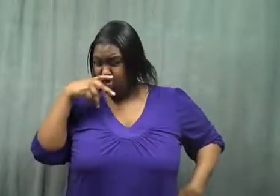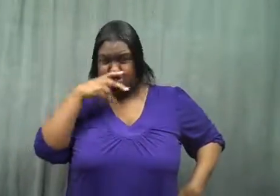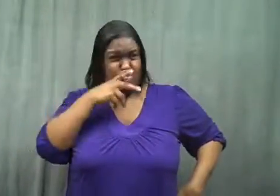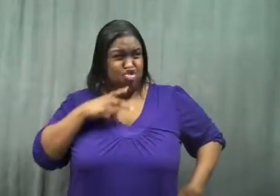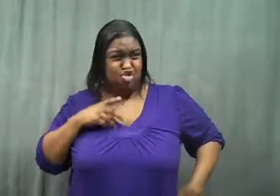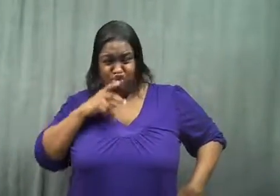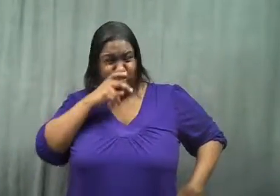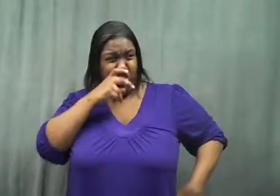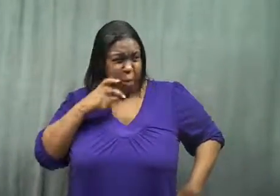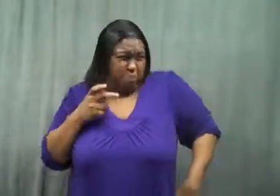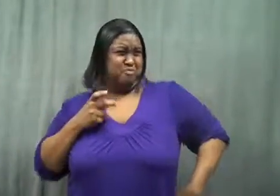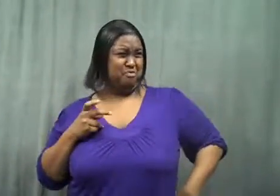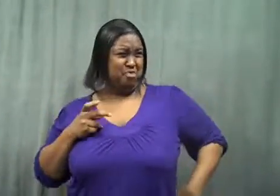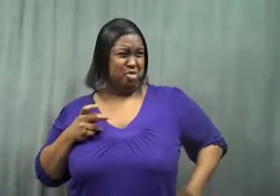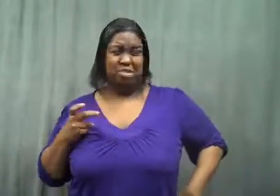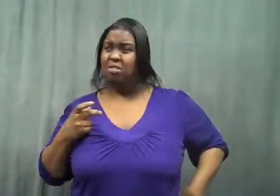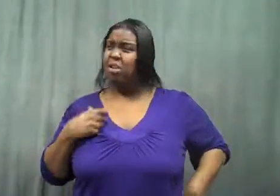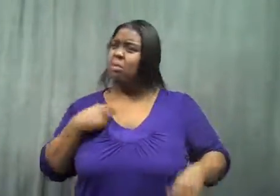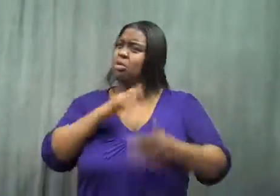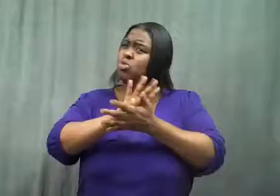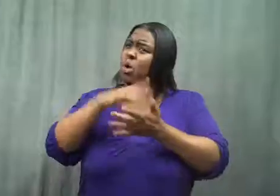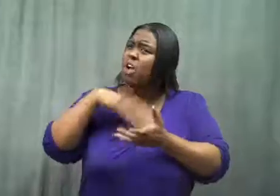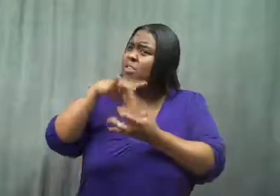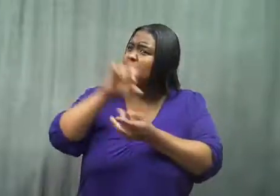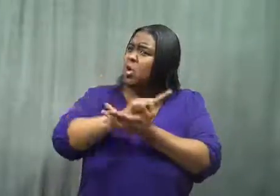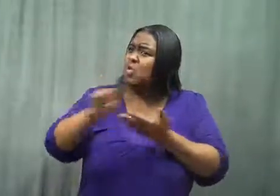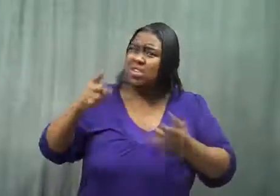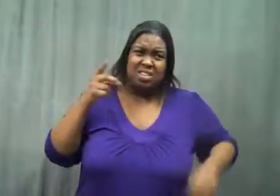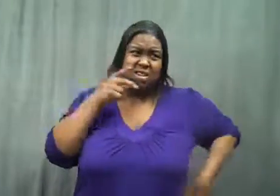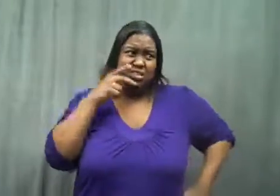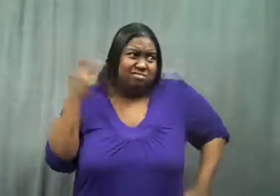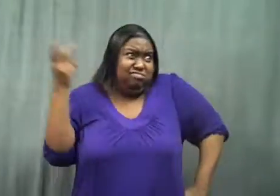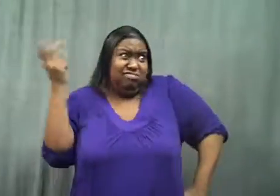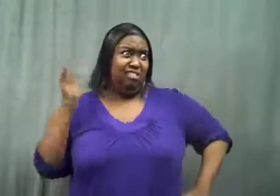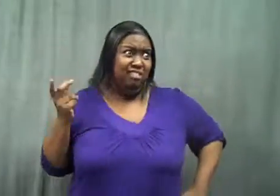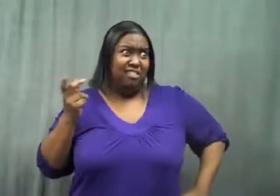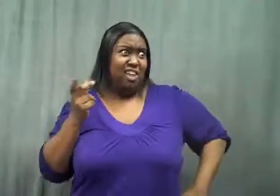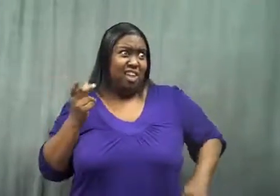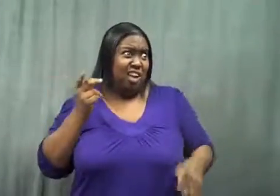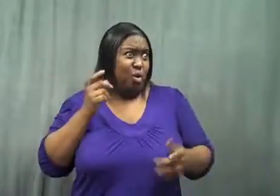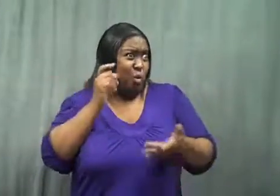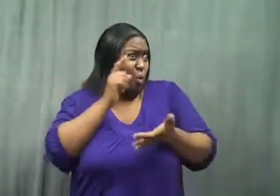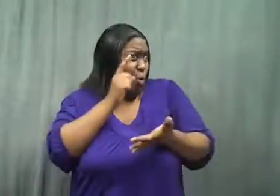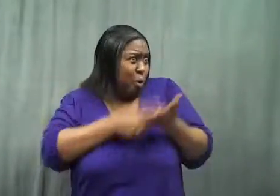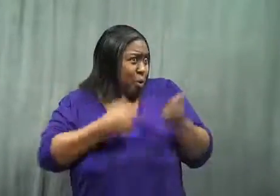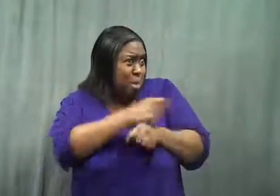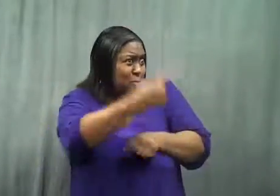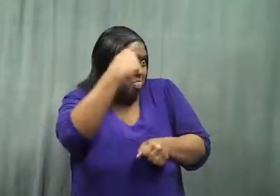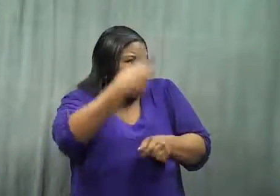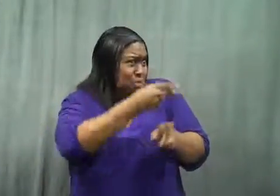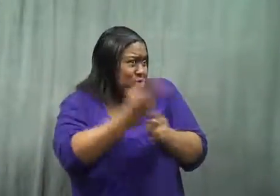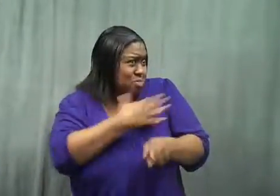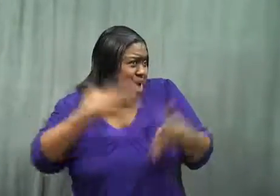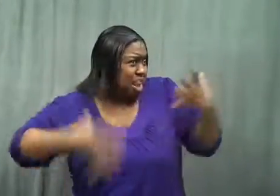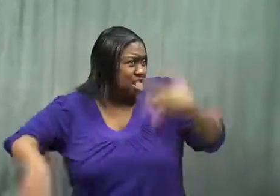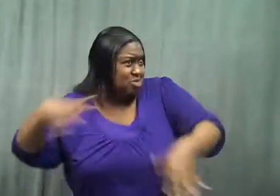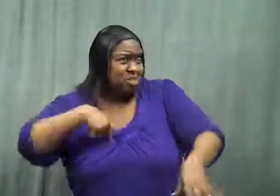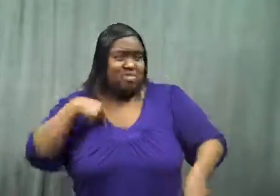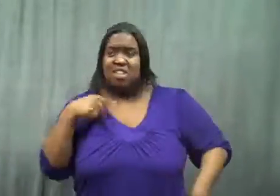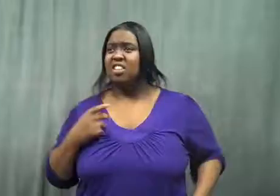I said, "It's for Spirit Week." He said, "What makes you think you can use my clothes?"